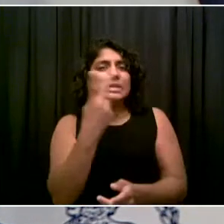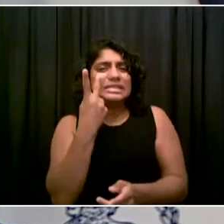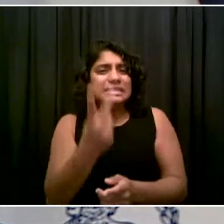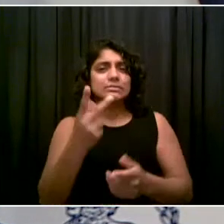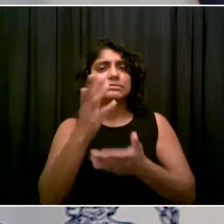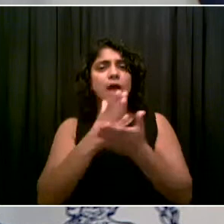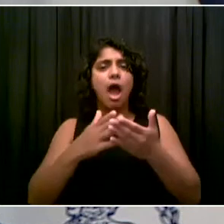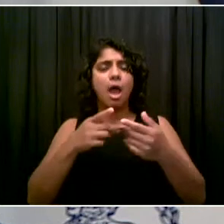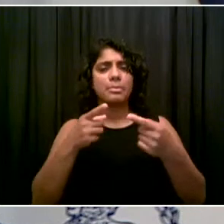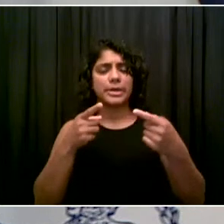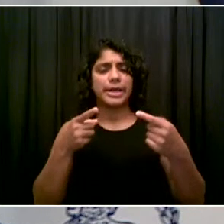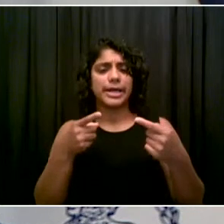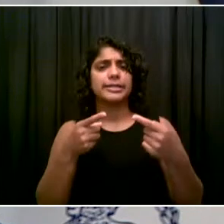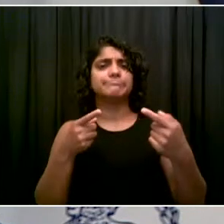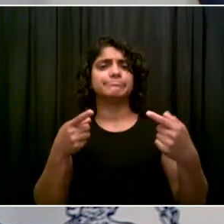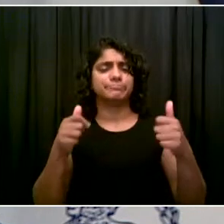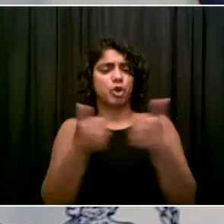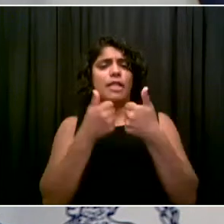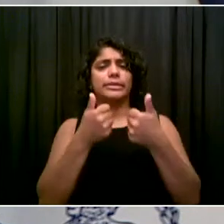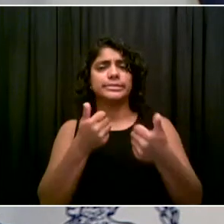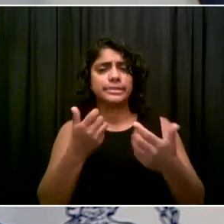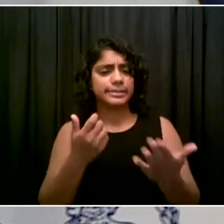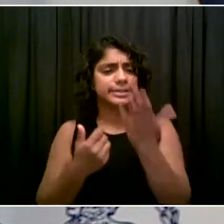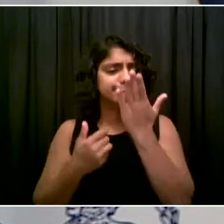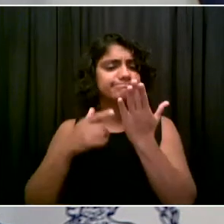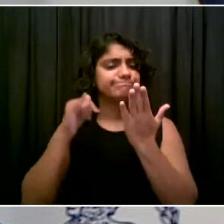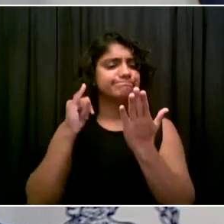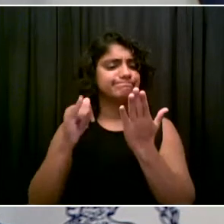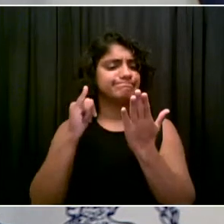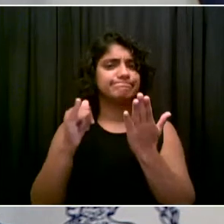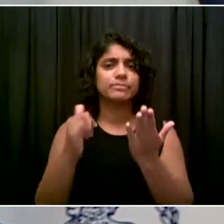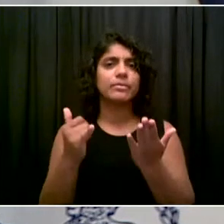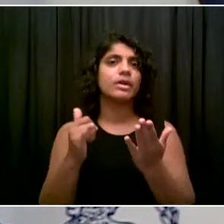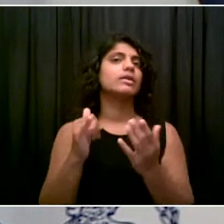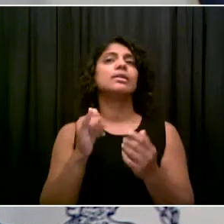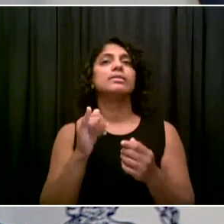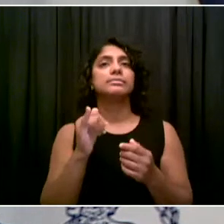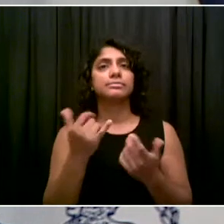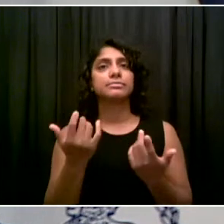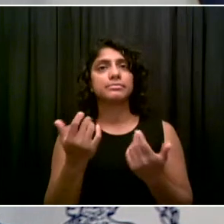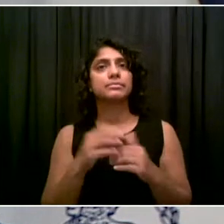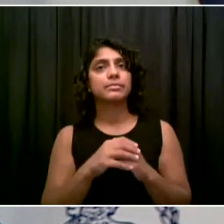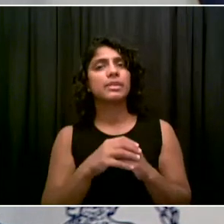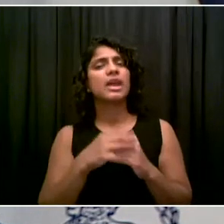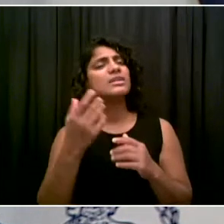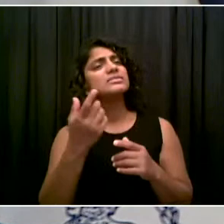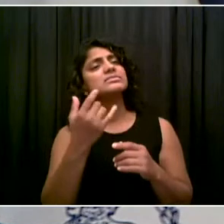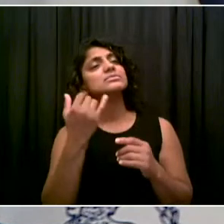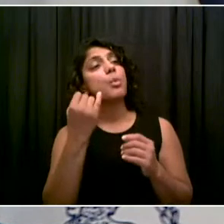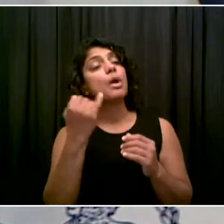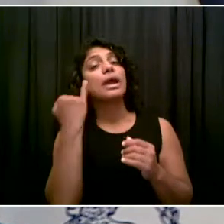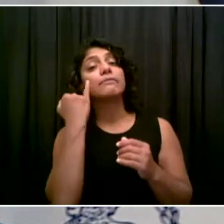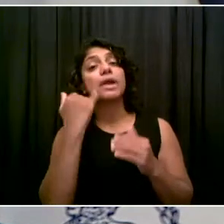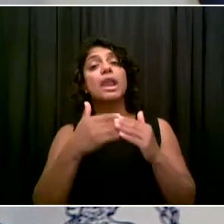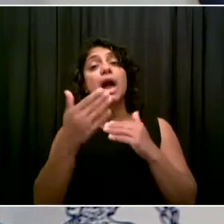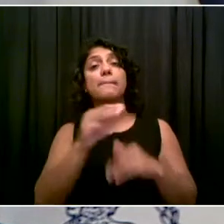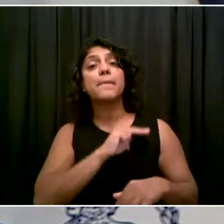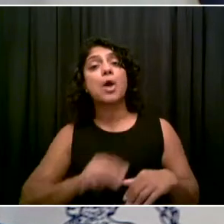THAT? IDO N 'TKNOW IF YOU WOULD AGREE WITH MY ASSESSMENT, YOU MAY NOT. THEY ARE GOING TO BE SOME